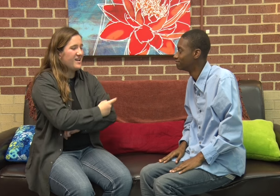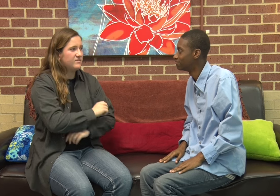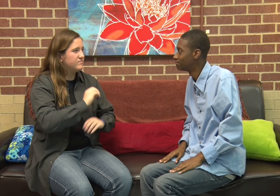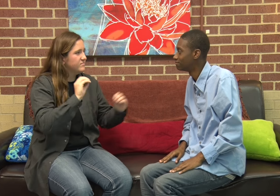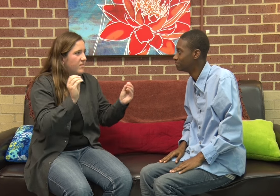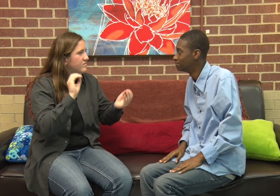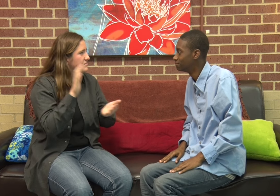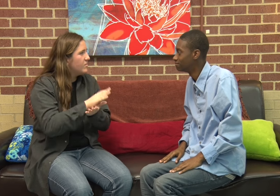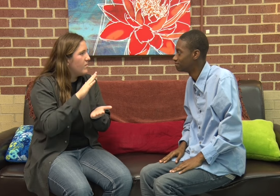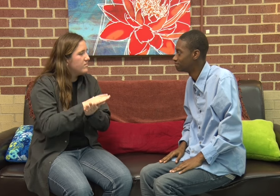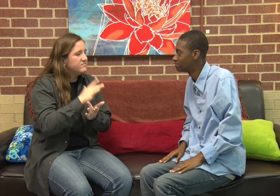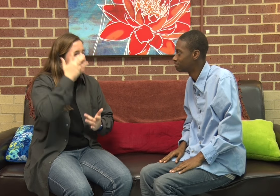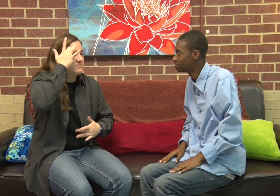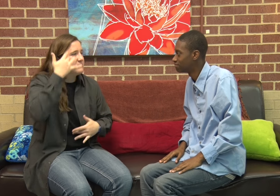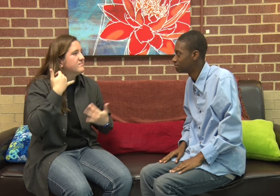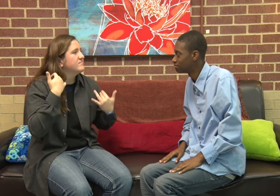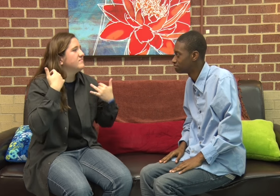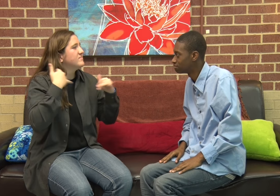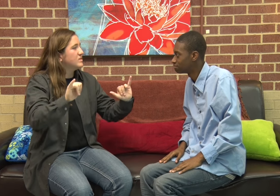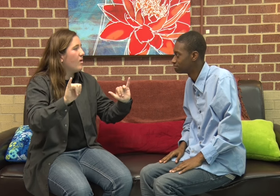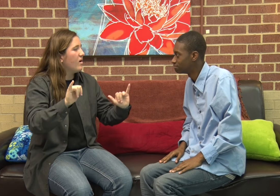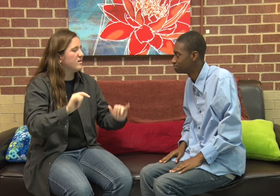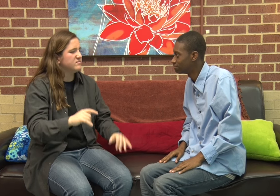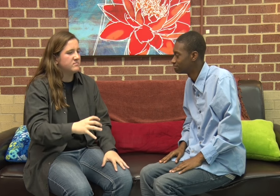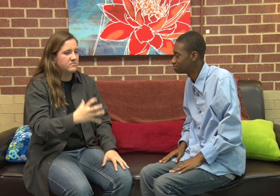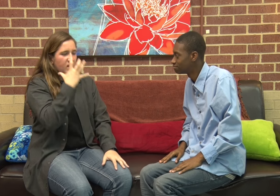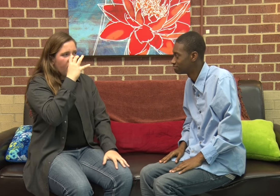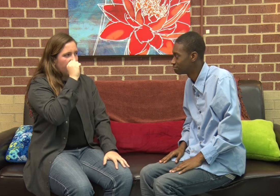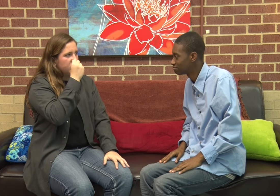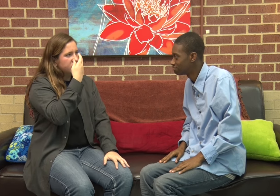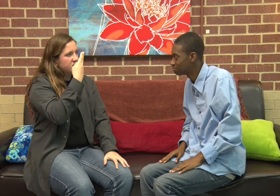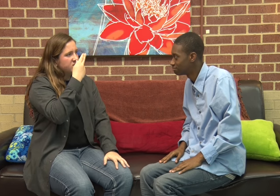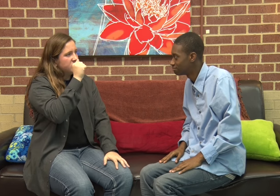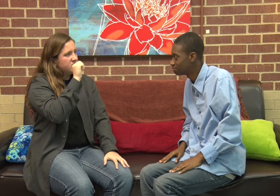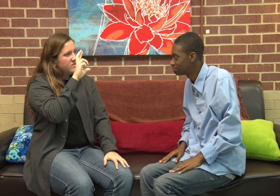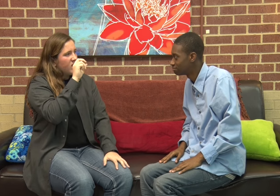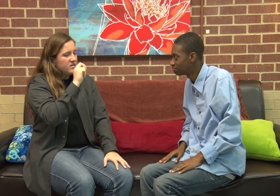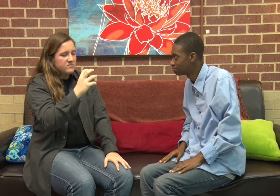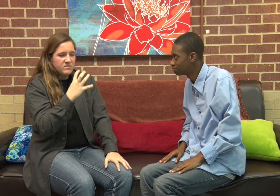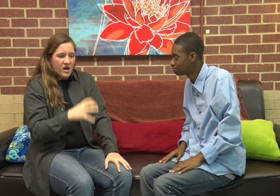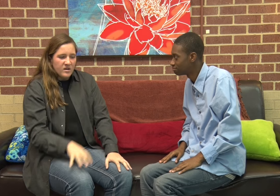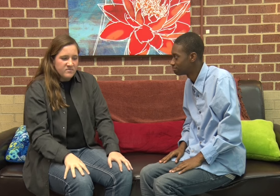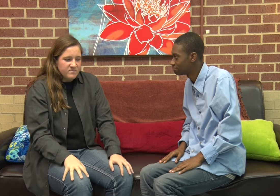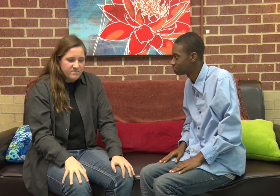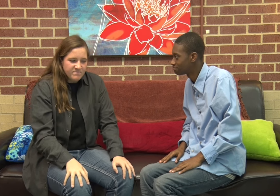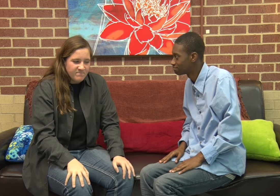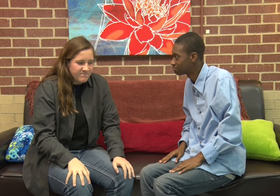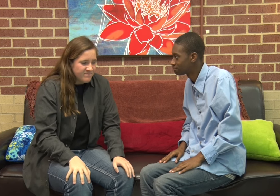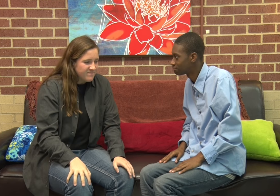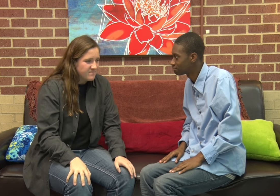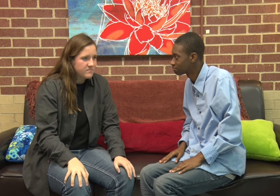Yeah, and the next day, he didn't go to school because he was still sick. He was so mad at Sharon! Uggghhh!